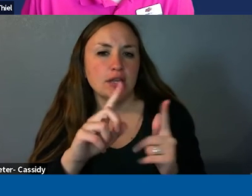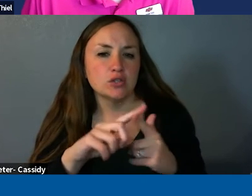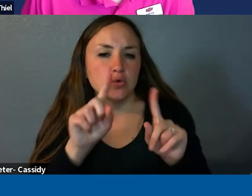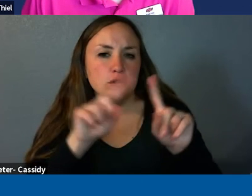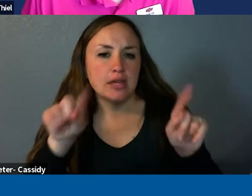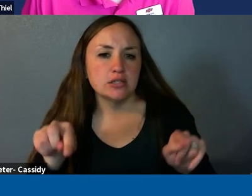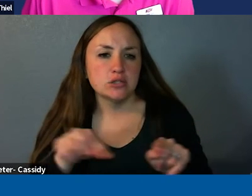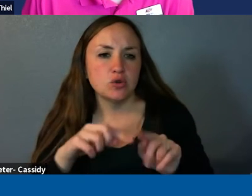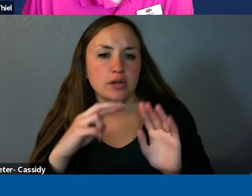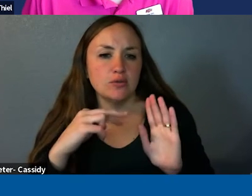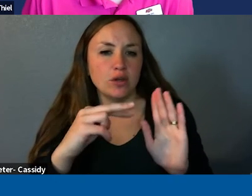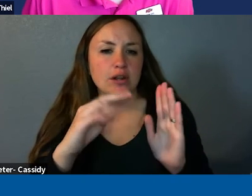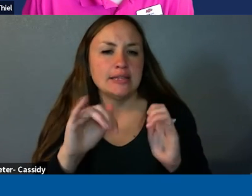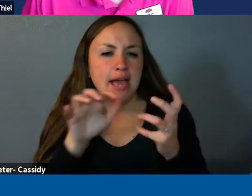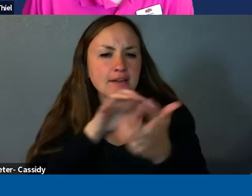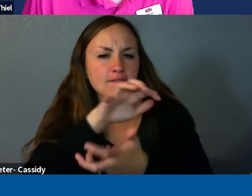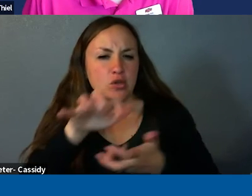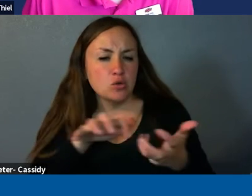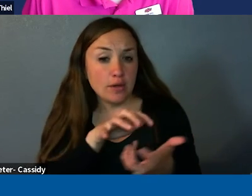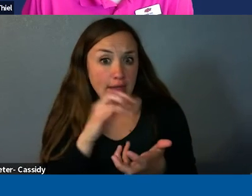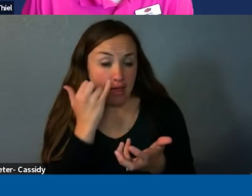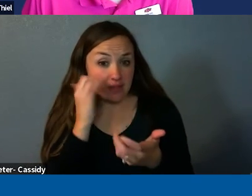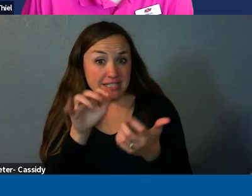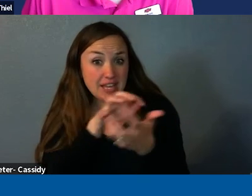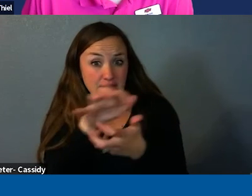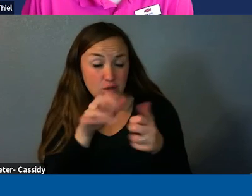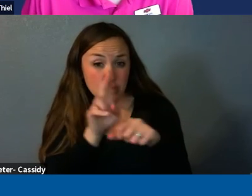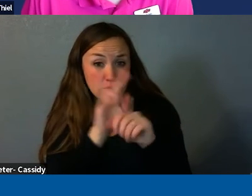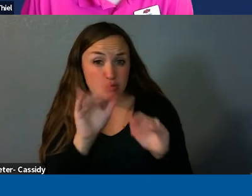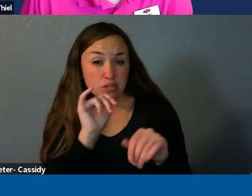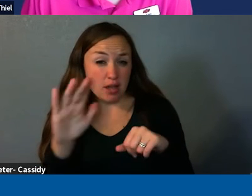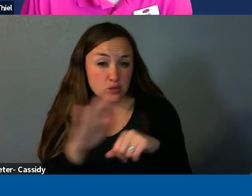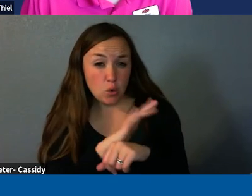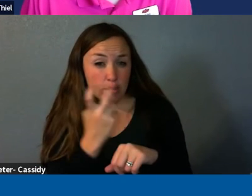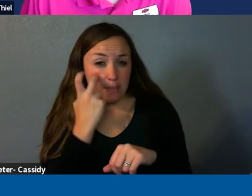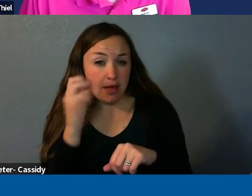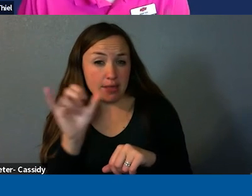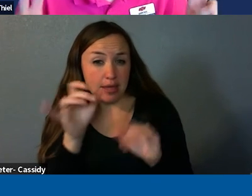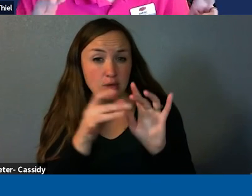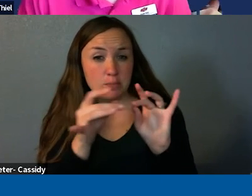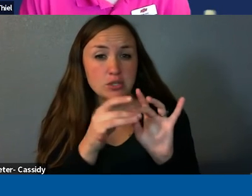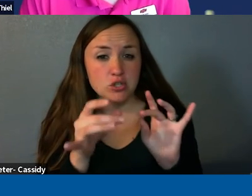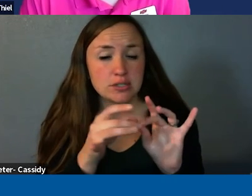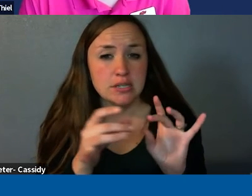And does that confuse the user that is not totally blind, but like you mentioned, if you do not in quotes, read it?